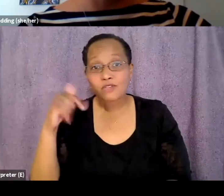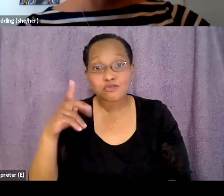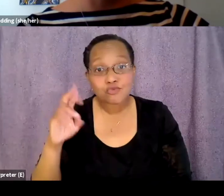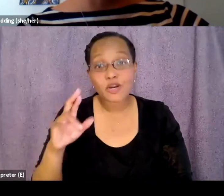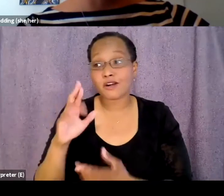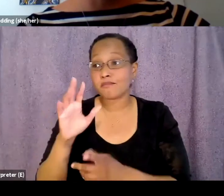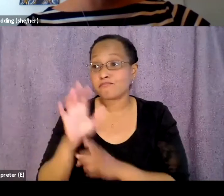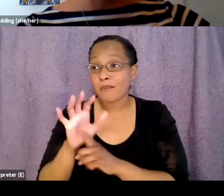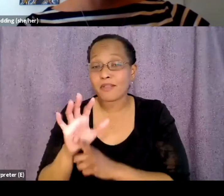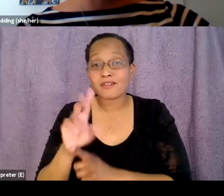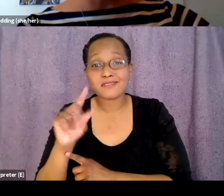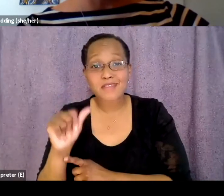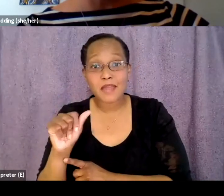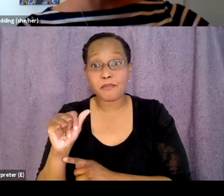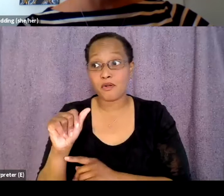to watch on social media or otherwise.